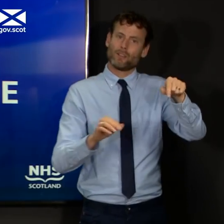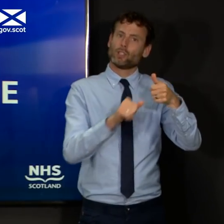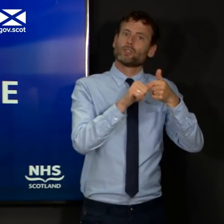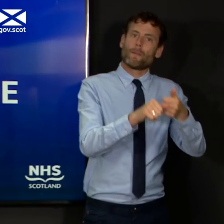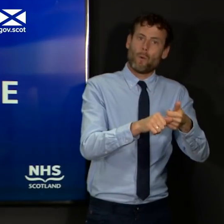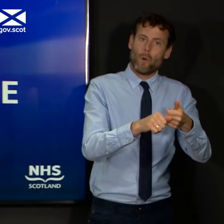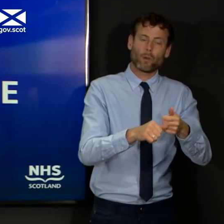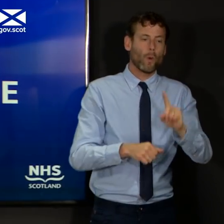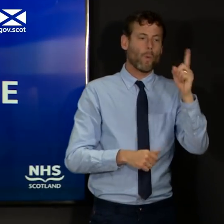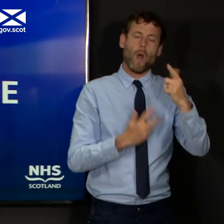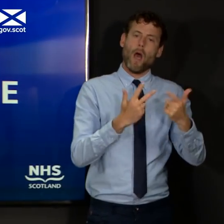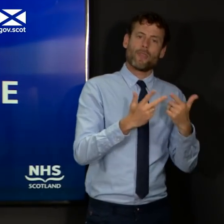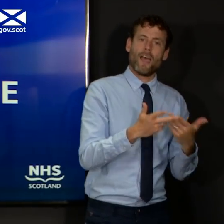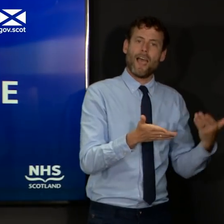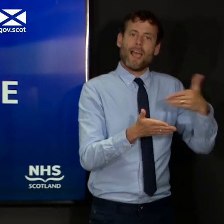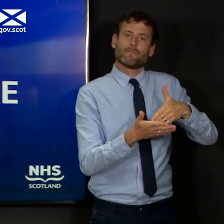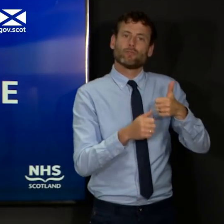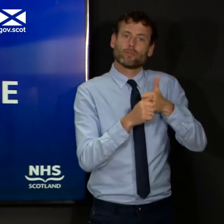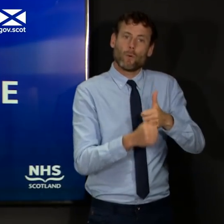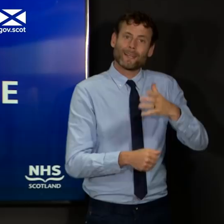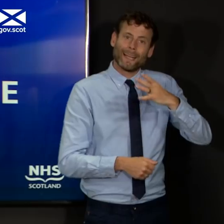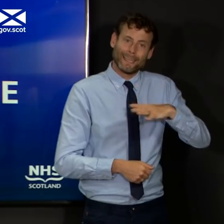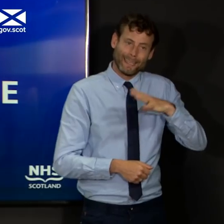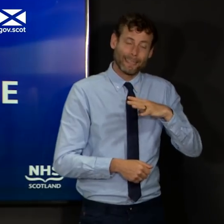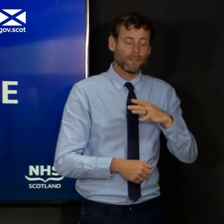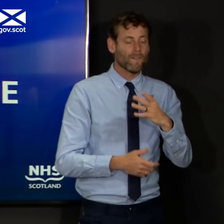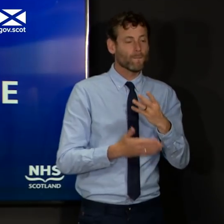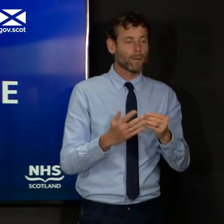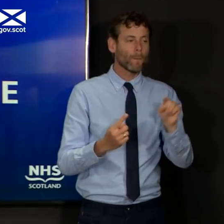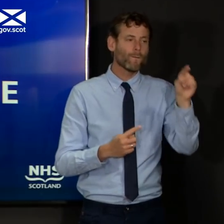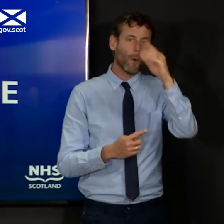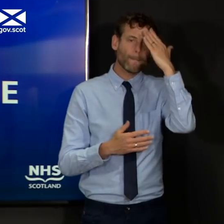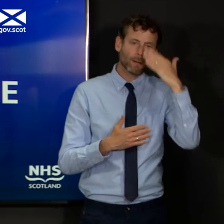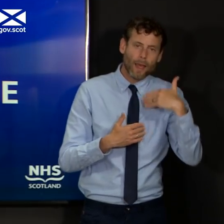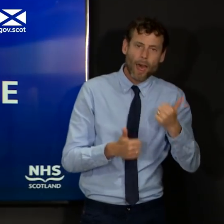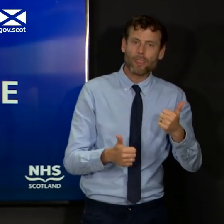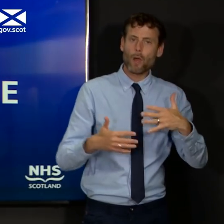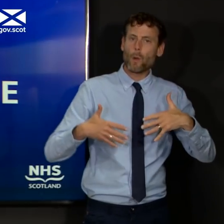particularly needed if any, for peoples mental health and well-being. So, we will look at